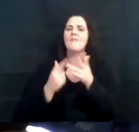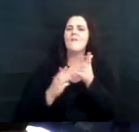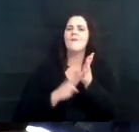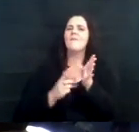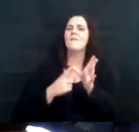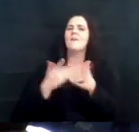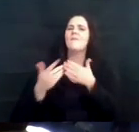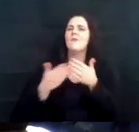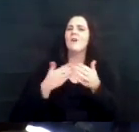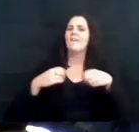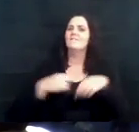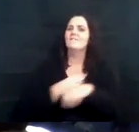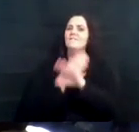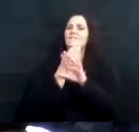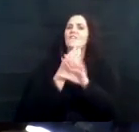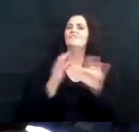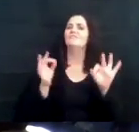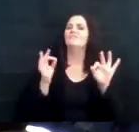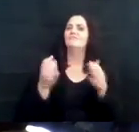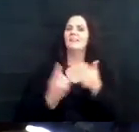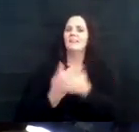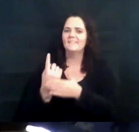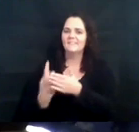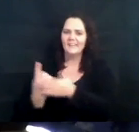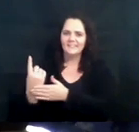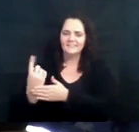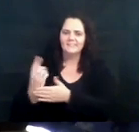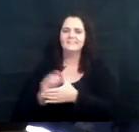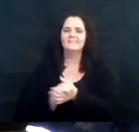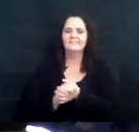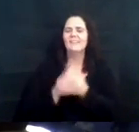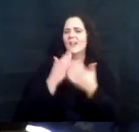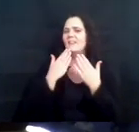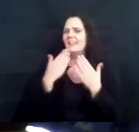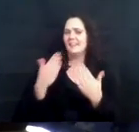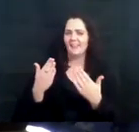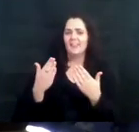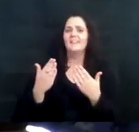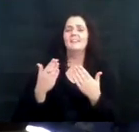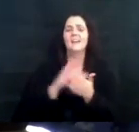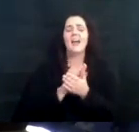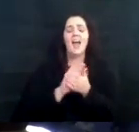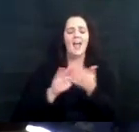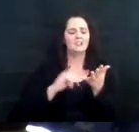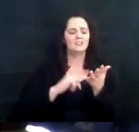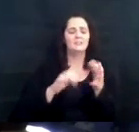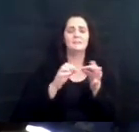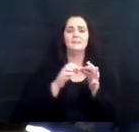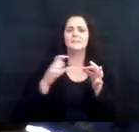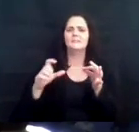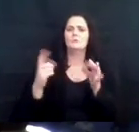I'd like to thank Shannon for doing the introduction. I'd like to thank HSBC for sponsoring this series of